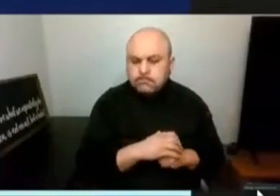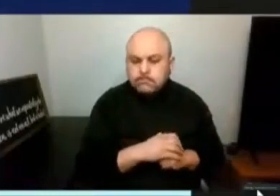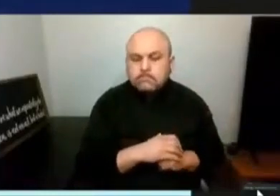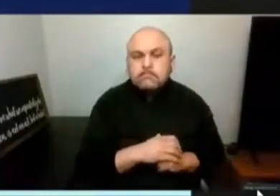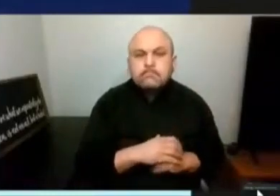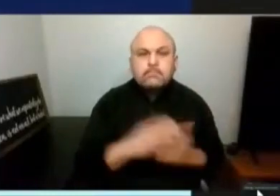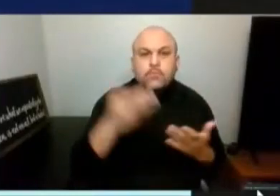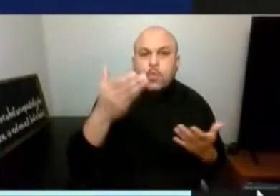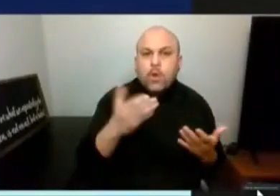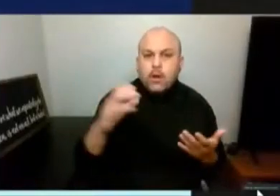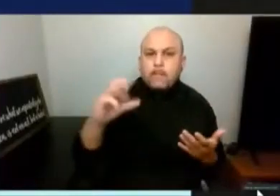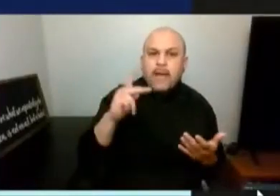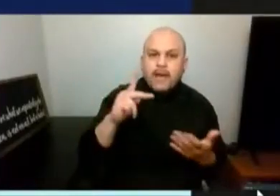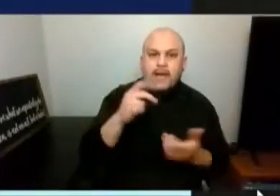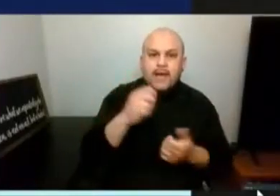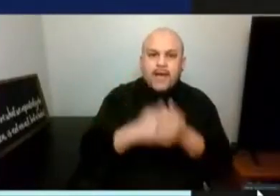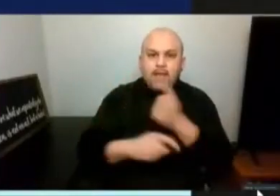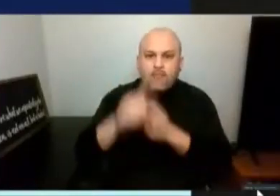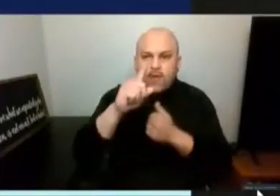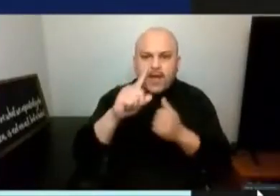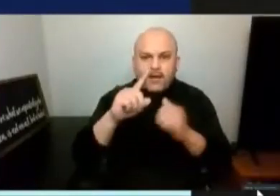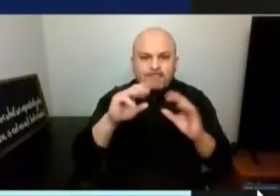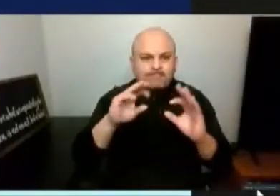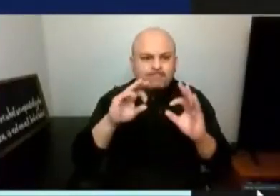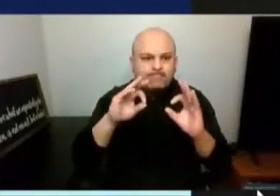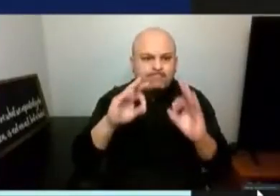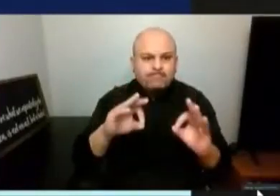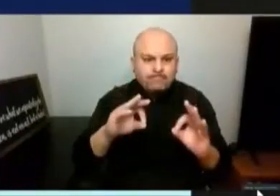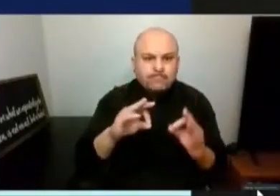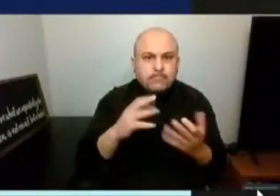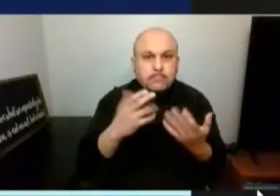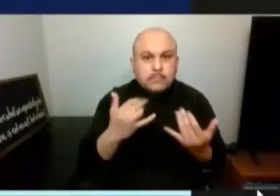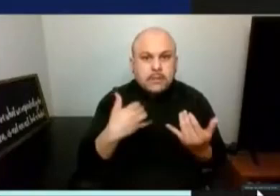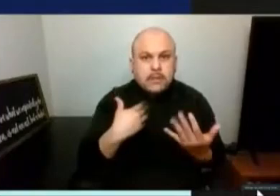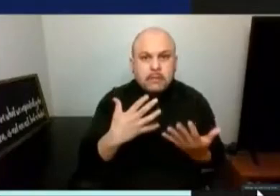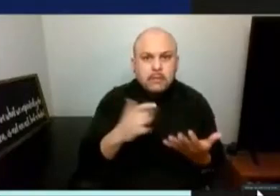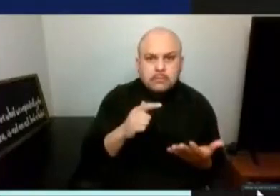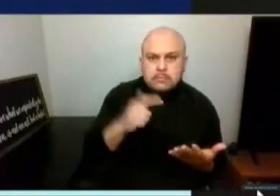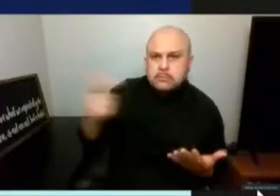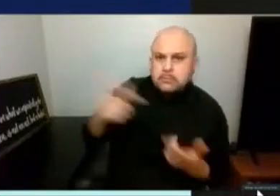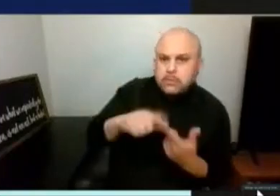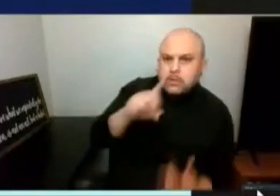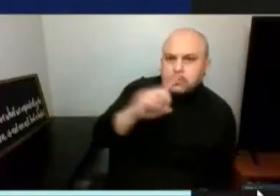And this time, I'm going to turn it over to Dr. Wendt. Thank you for public comment.